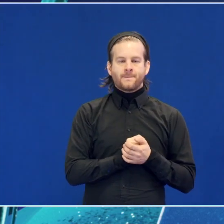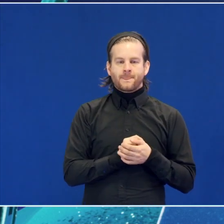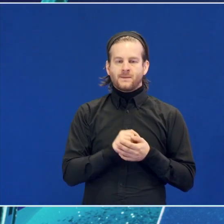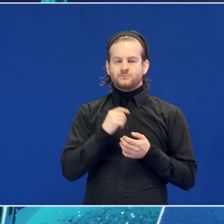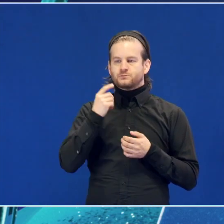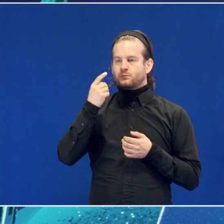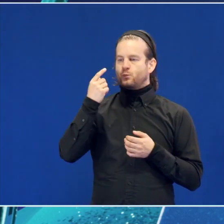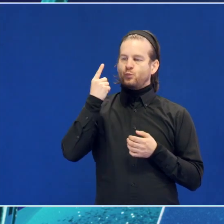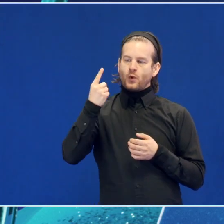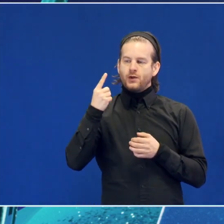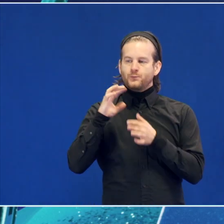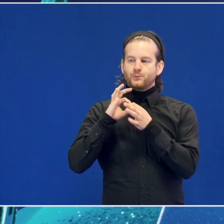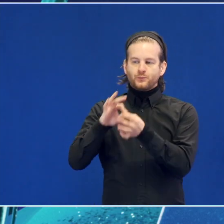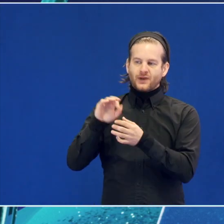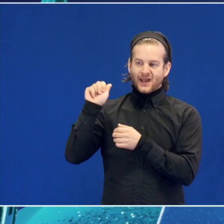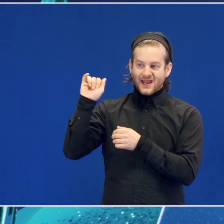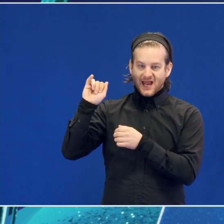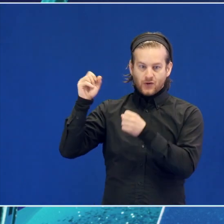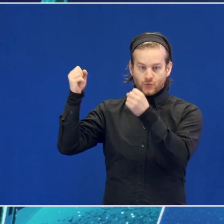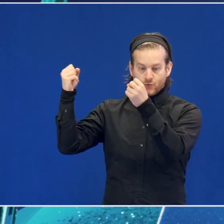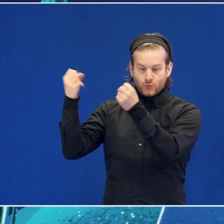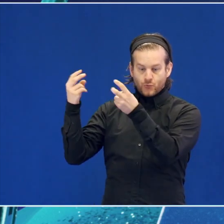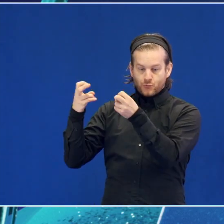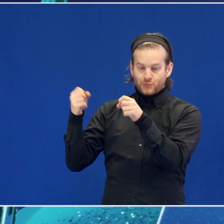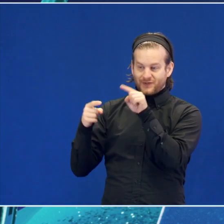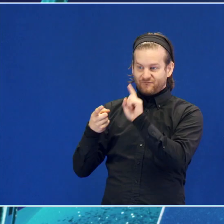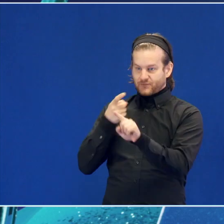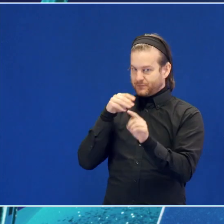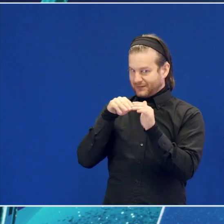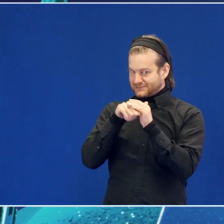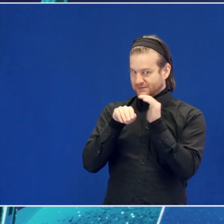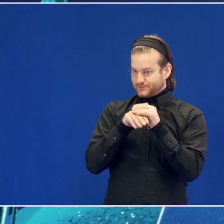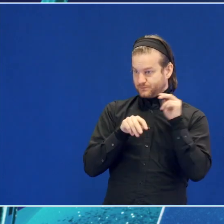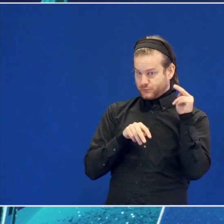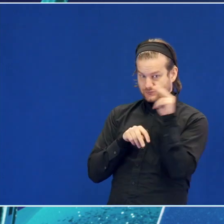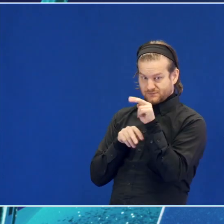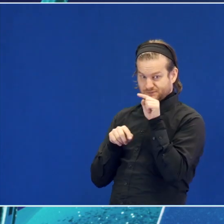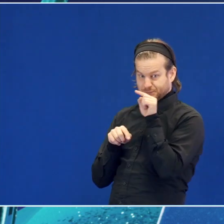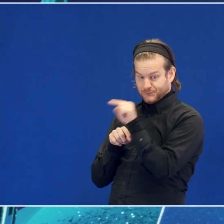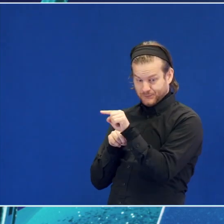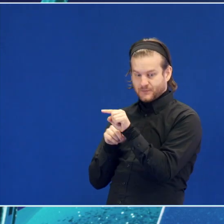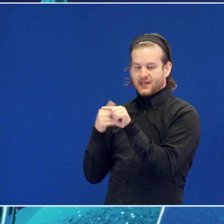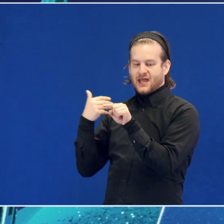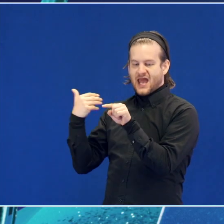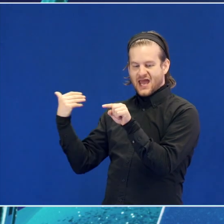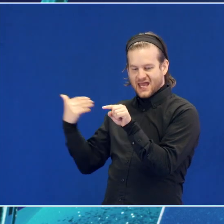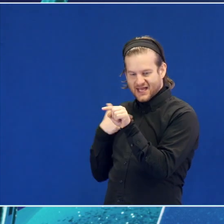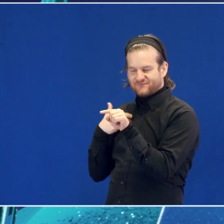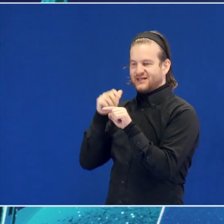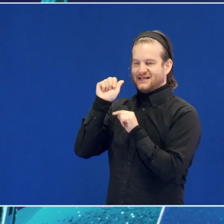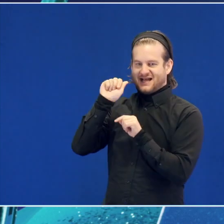from an accessibility perspective is AI agents do what you tell them to do. They don't complain about it.